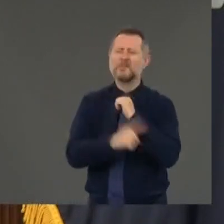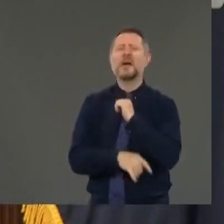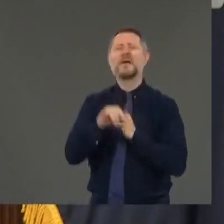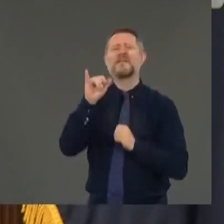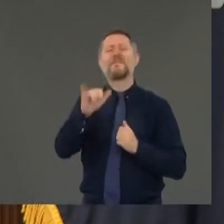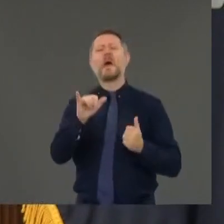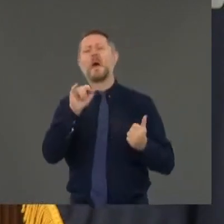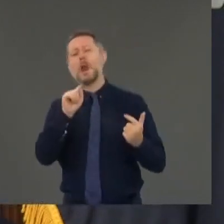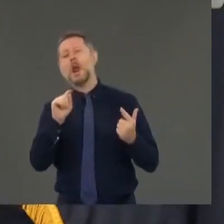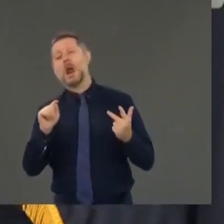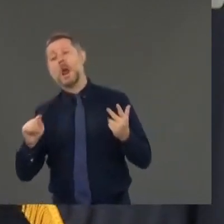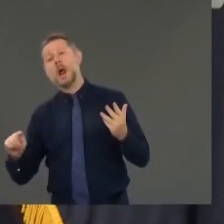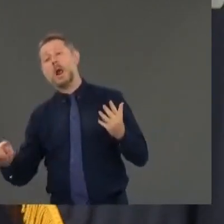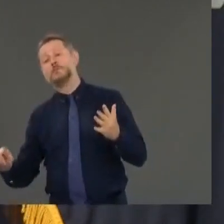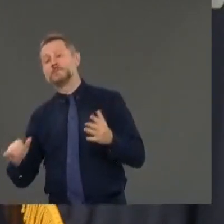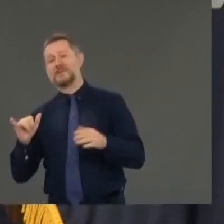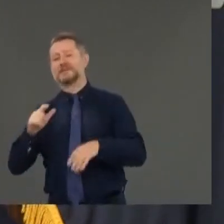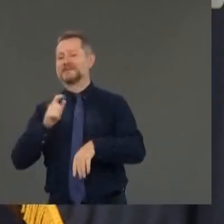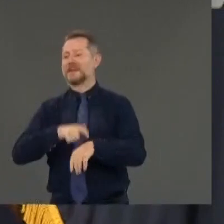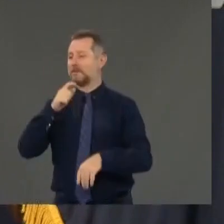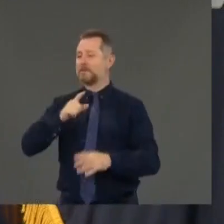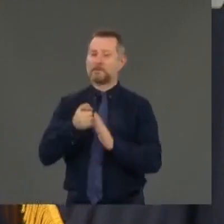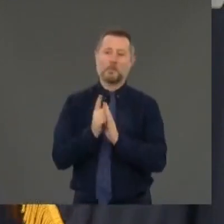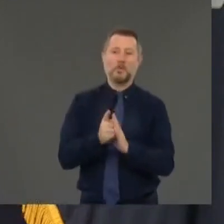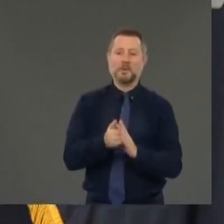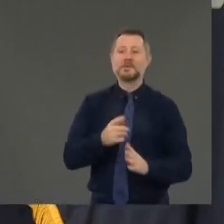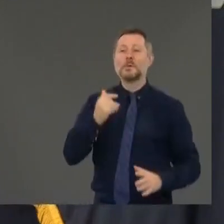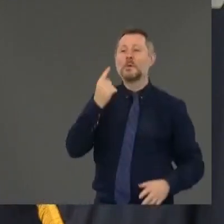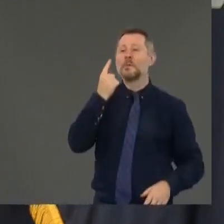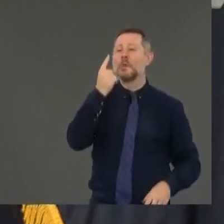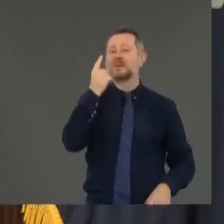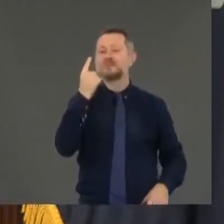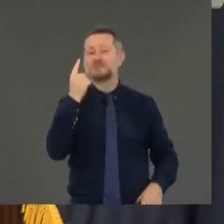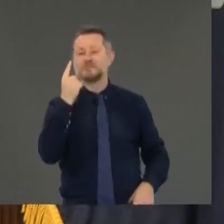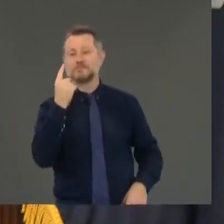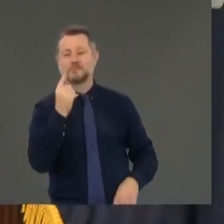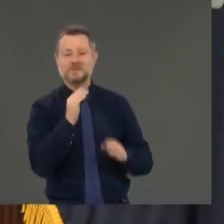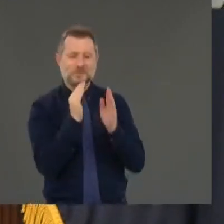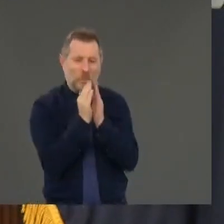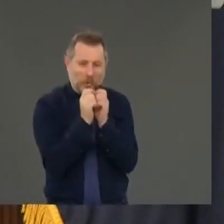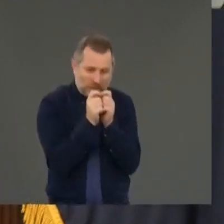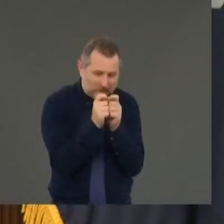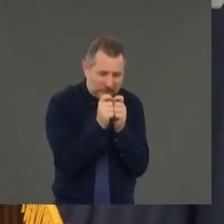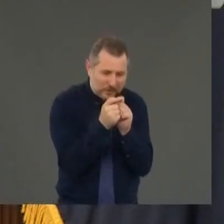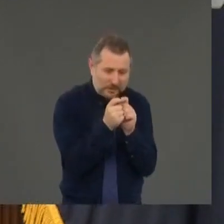WHAT SHOULD THIS POSITION BE?